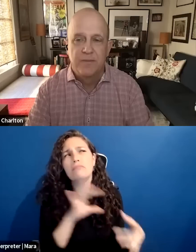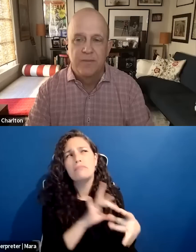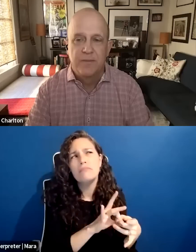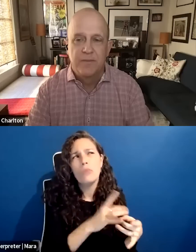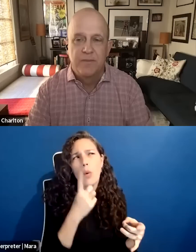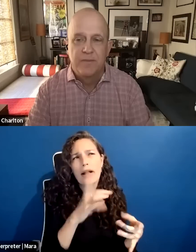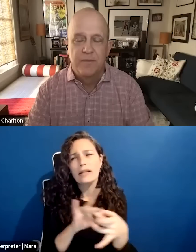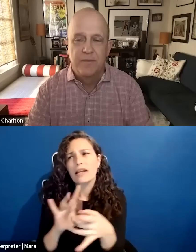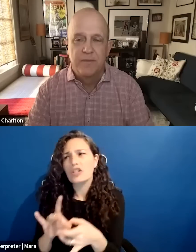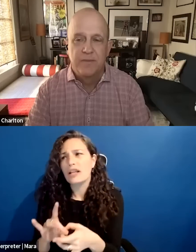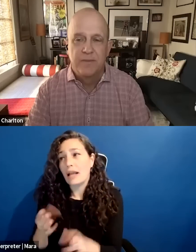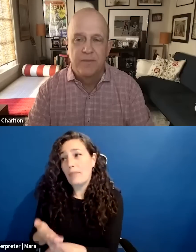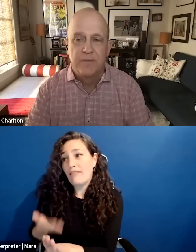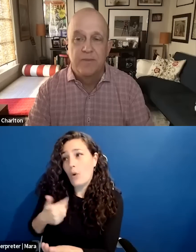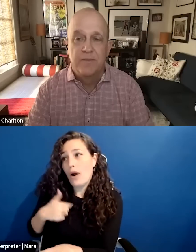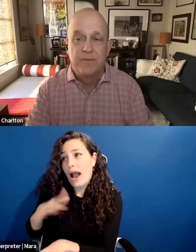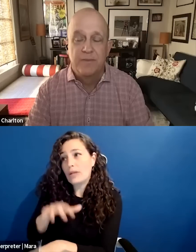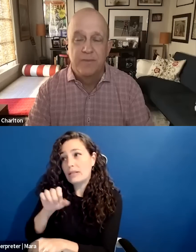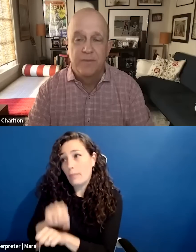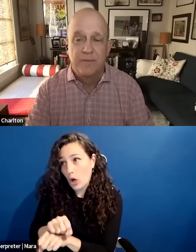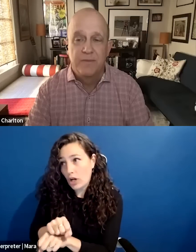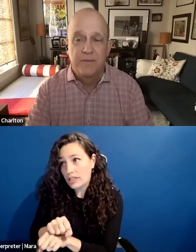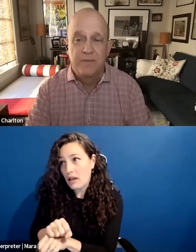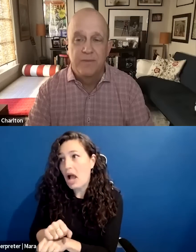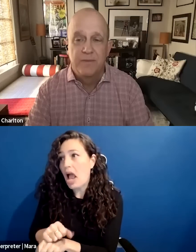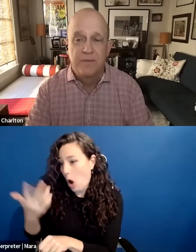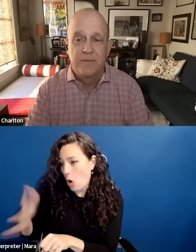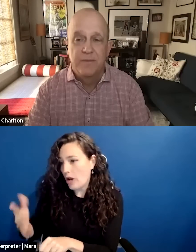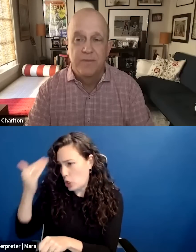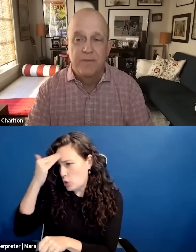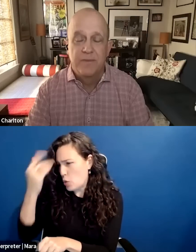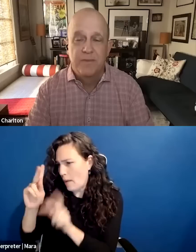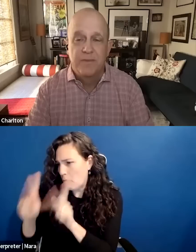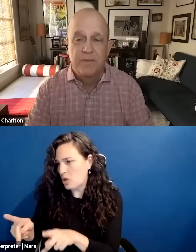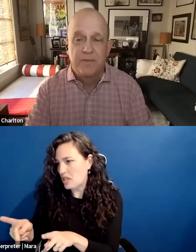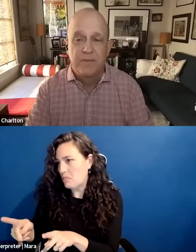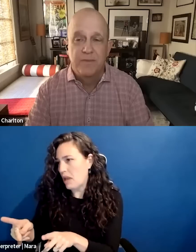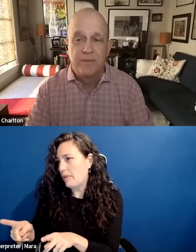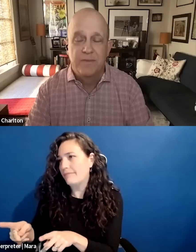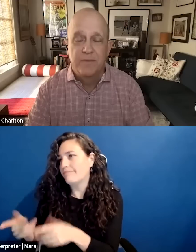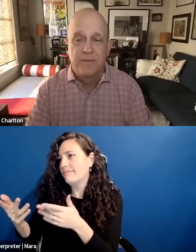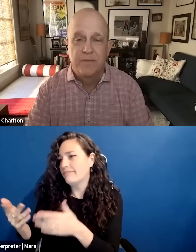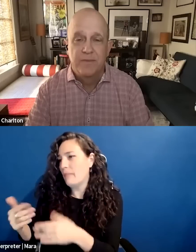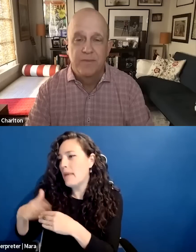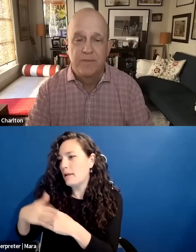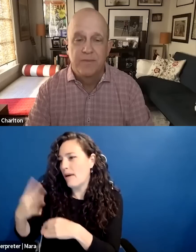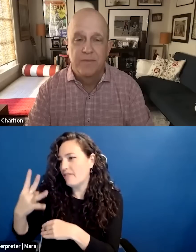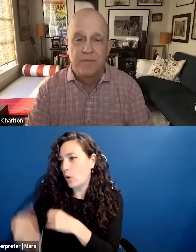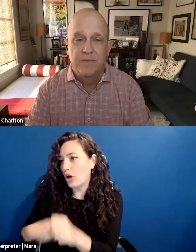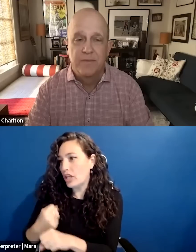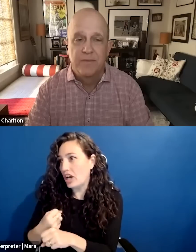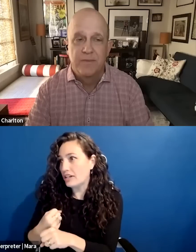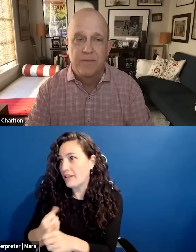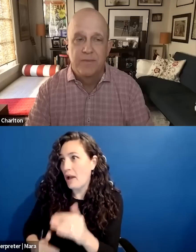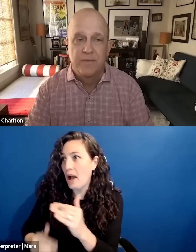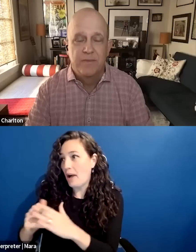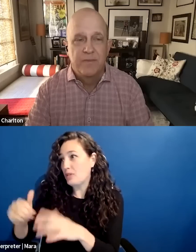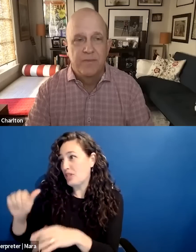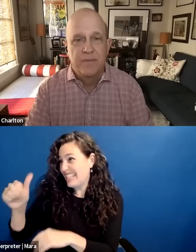and in some cases for like a decade. And I was just sharing this story, I was watching an interview with Bryan Cranston